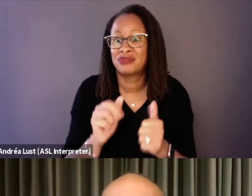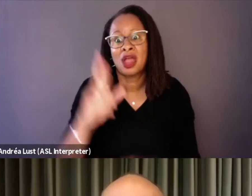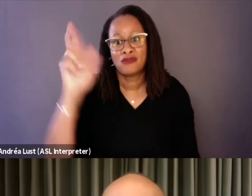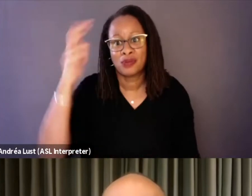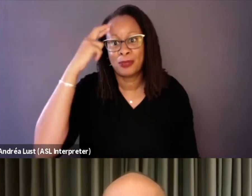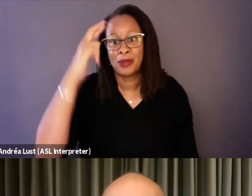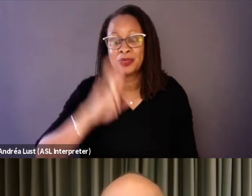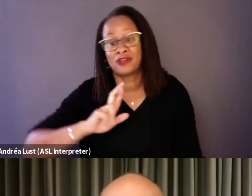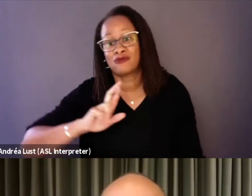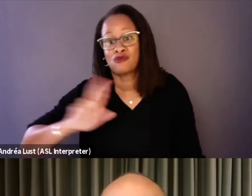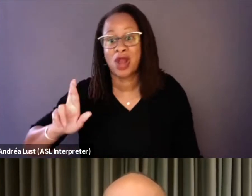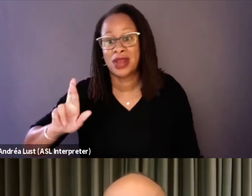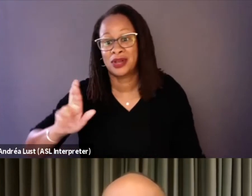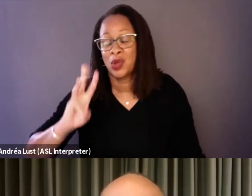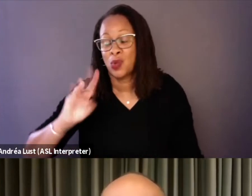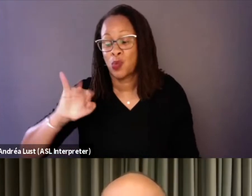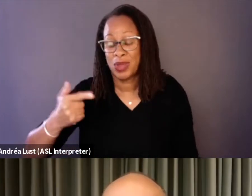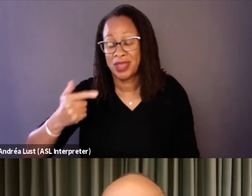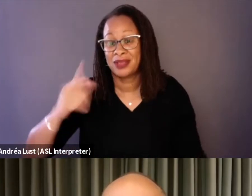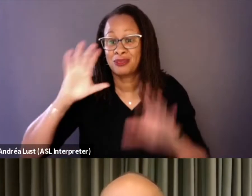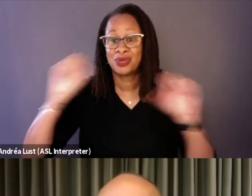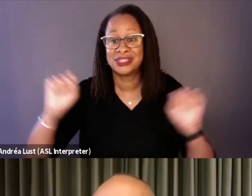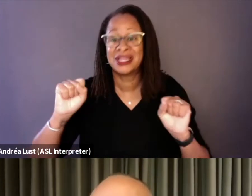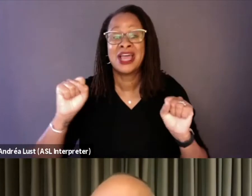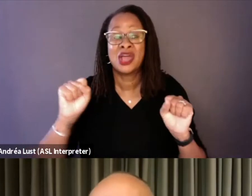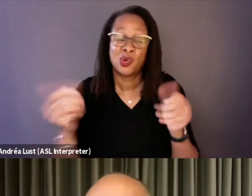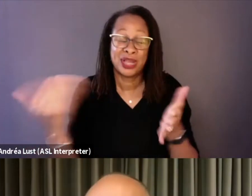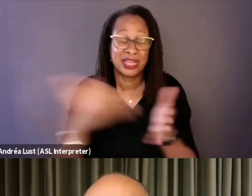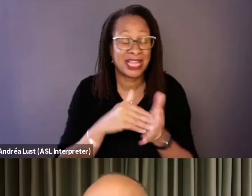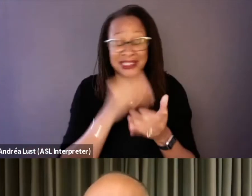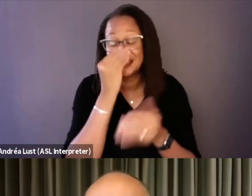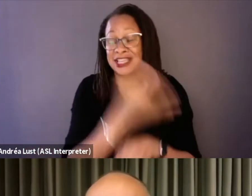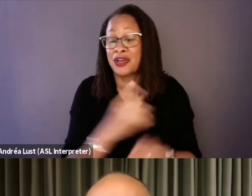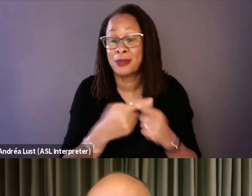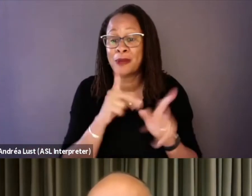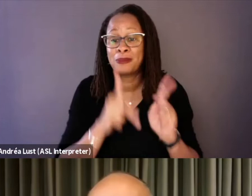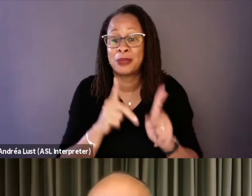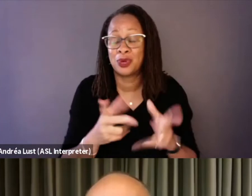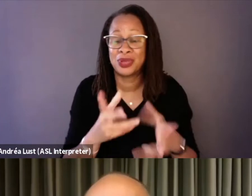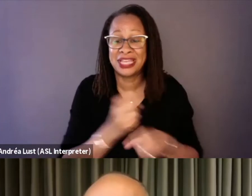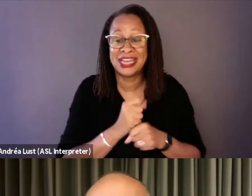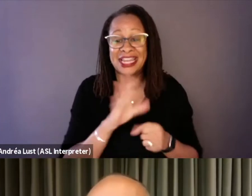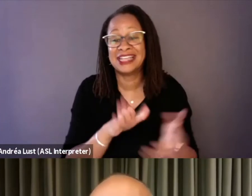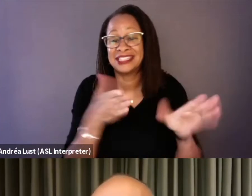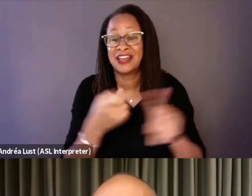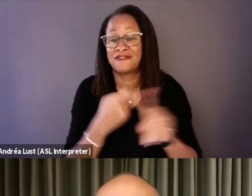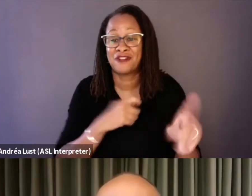people getting this illness and dying of this illness. But the result that 500,000 plus people in the States alone have died.